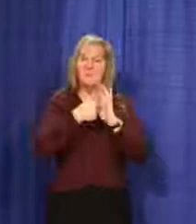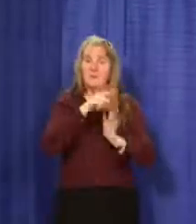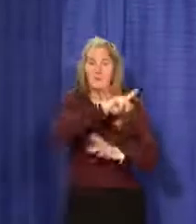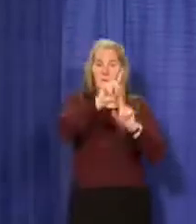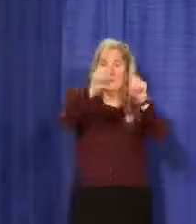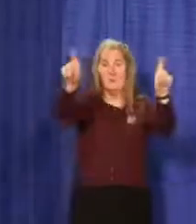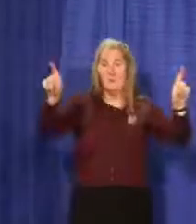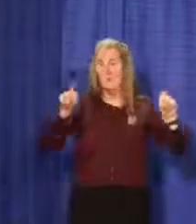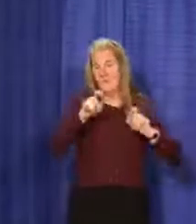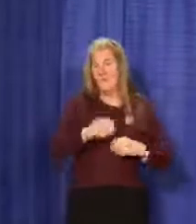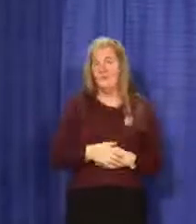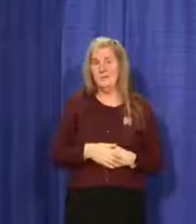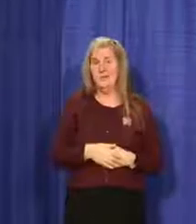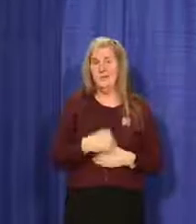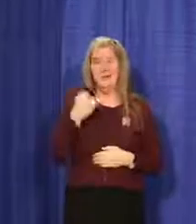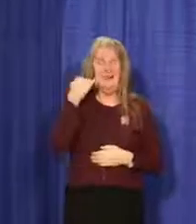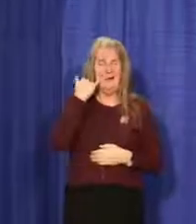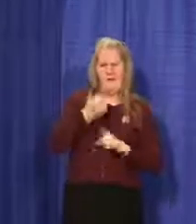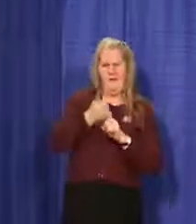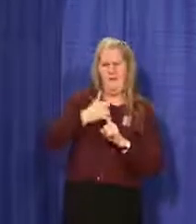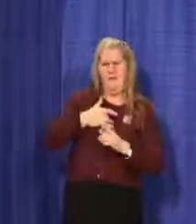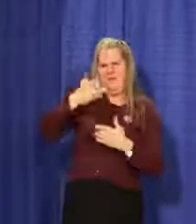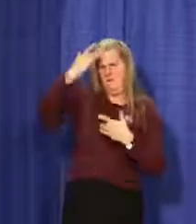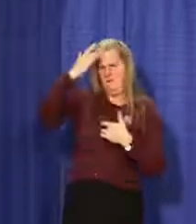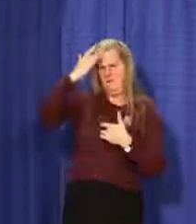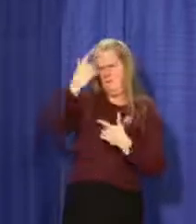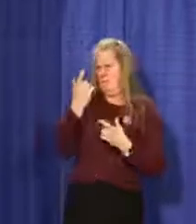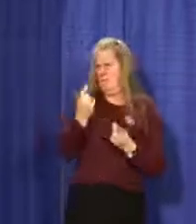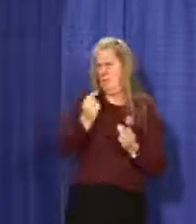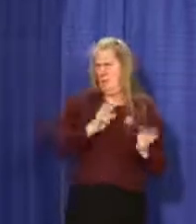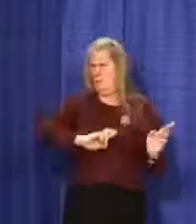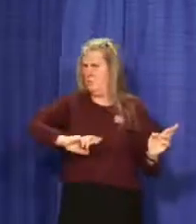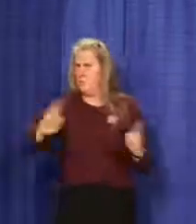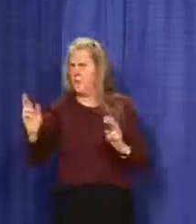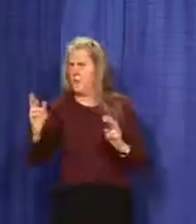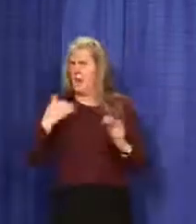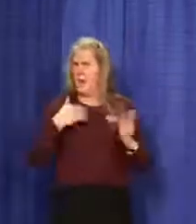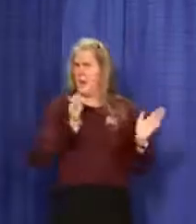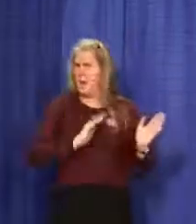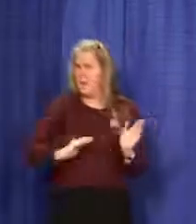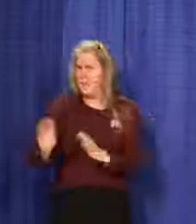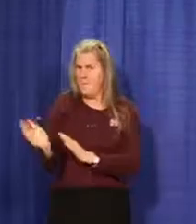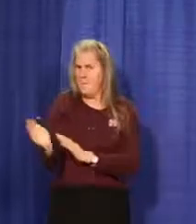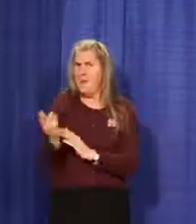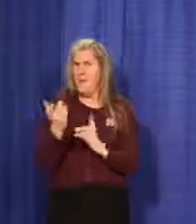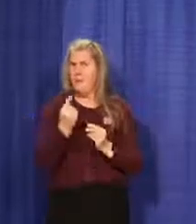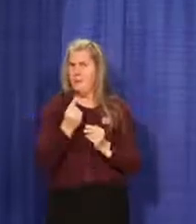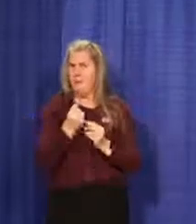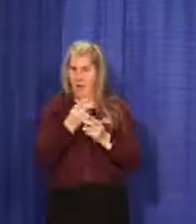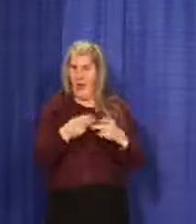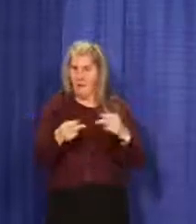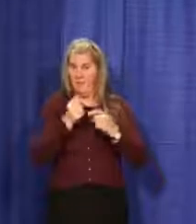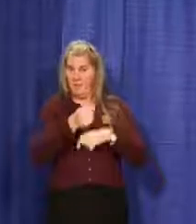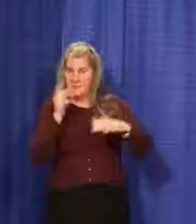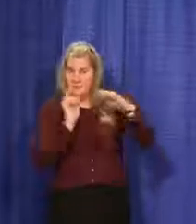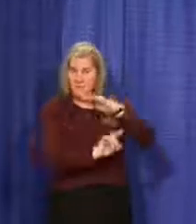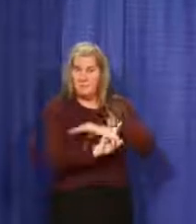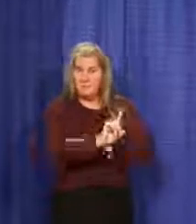get symptoms? Are you ready to self isolate on short notice? What is your plan to communicate with others?